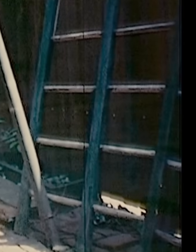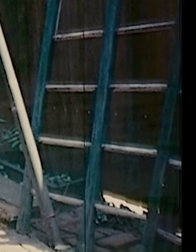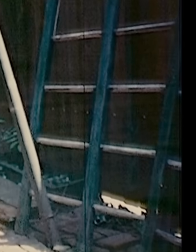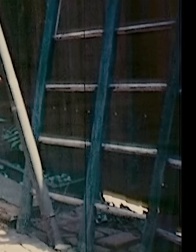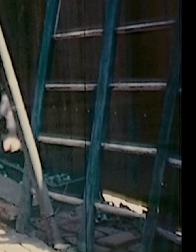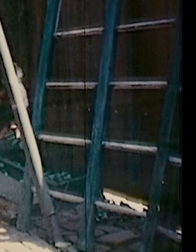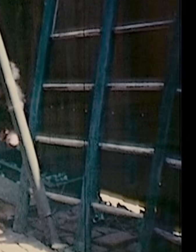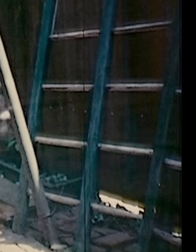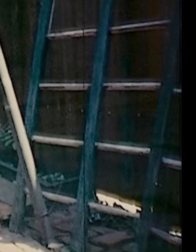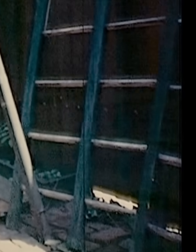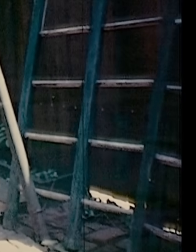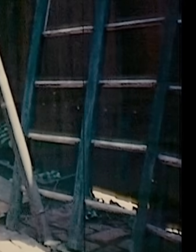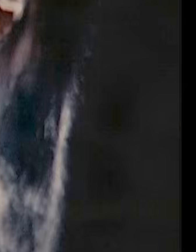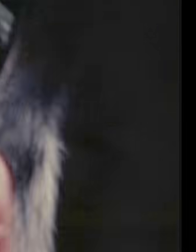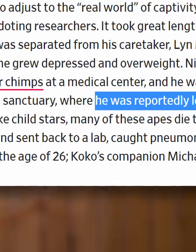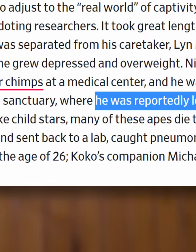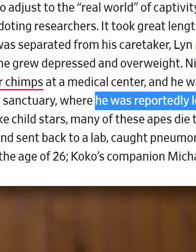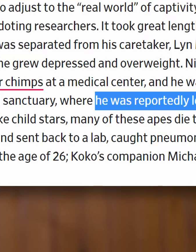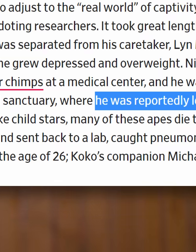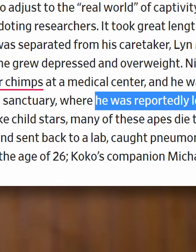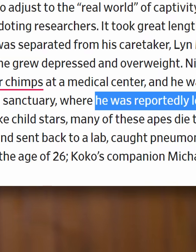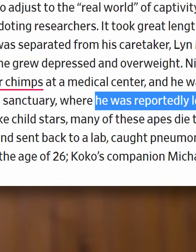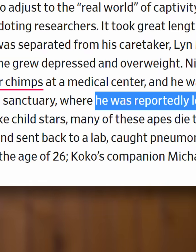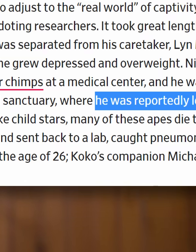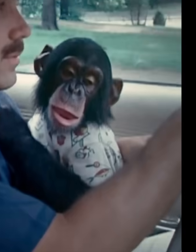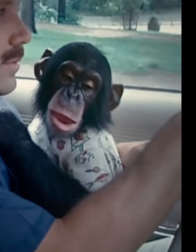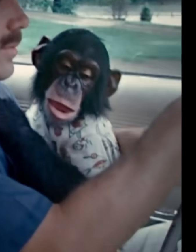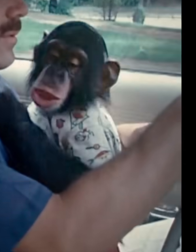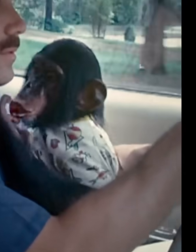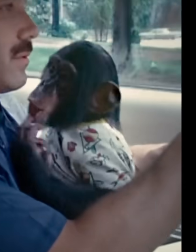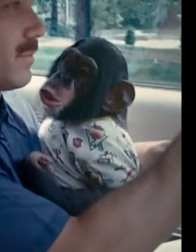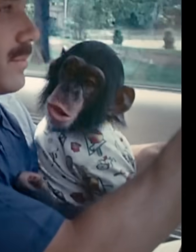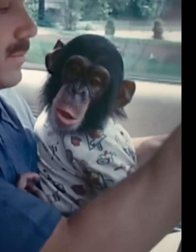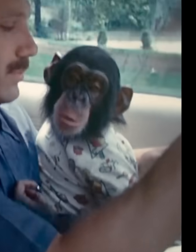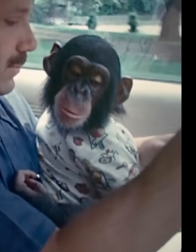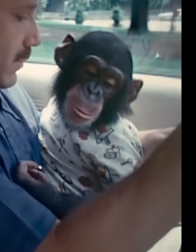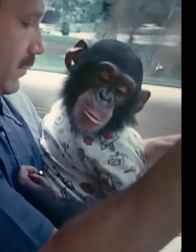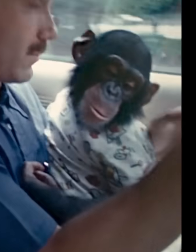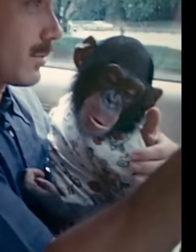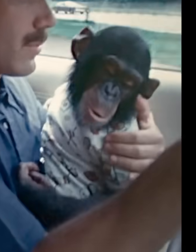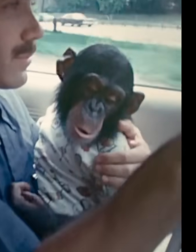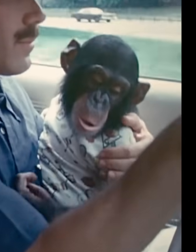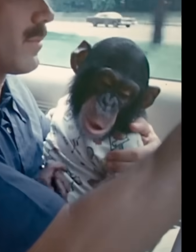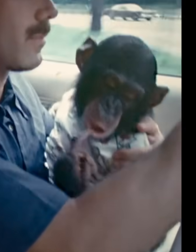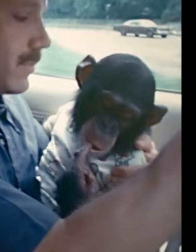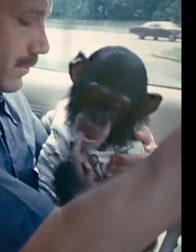When Nim started to show more aggressive behaviors like, killing a poodle in a fit of rage, he was moved to a primate facility on the grounds of the university of Oklahoma.